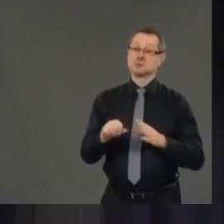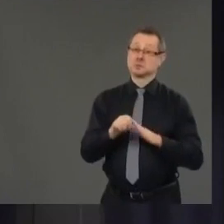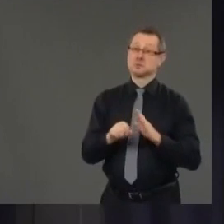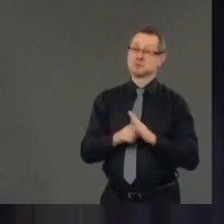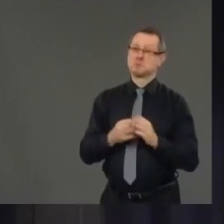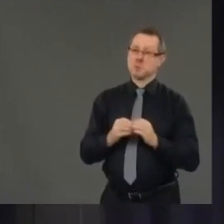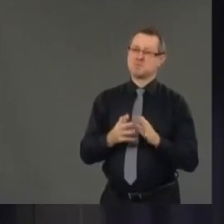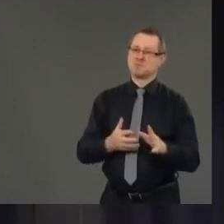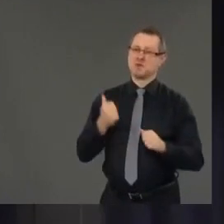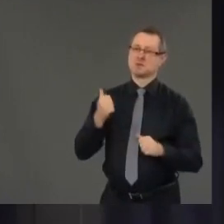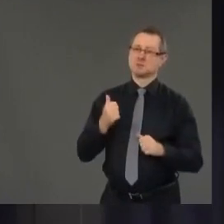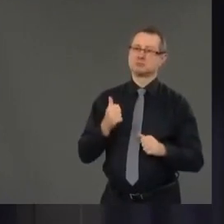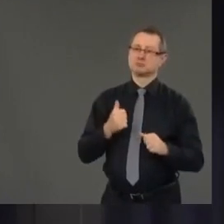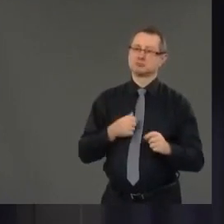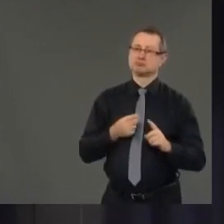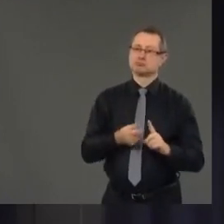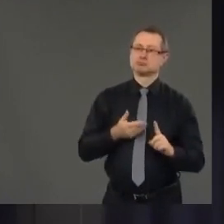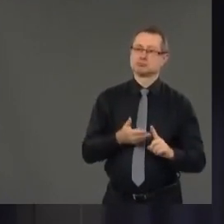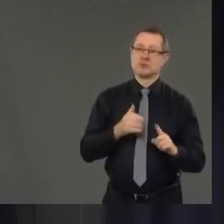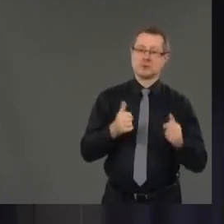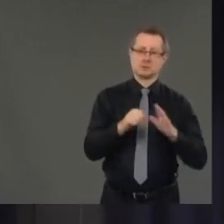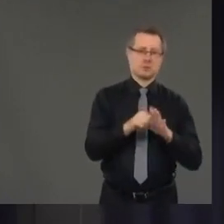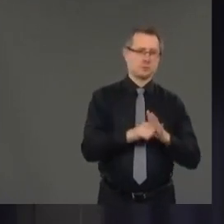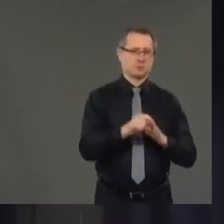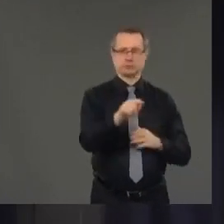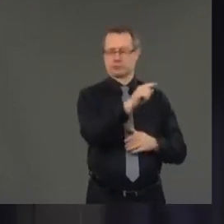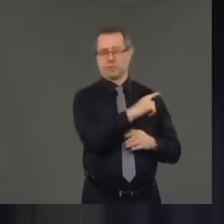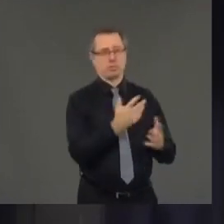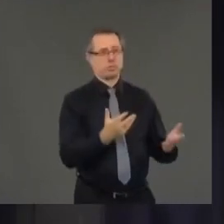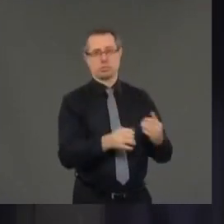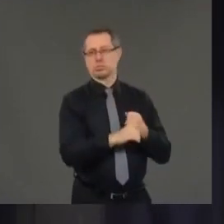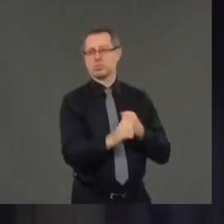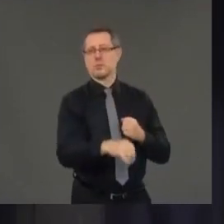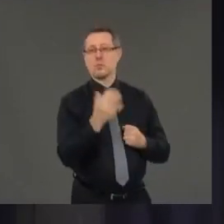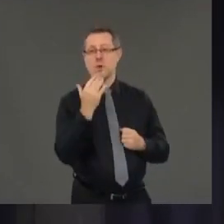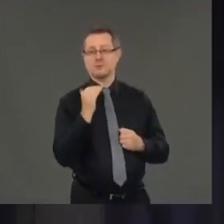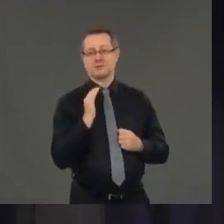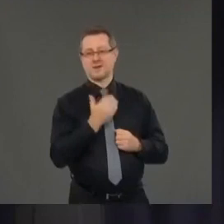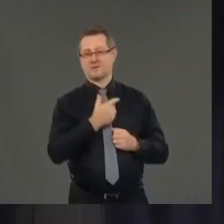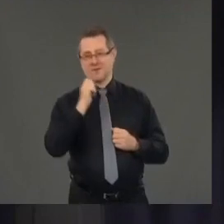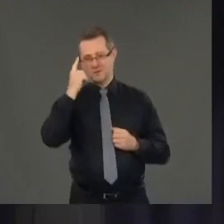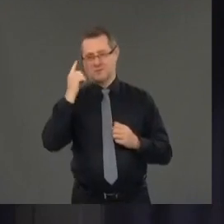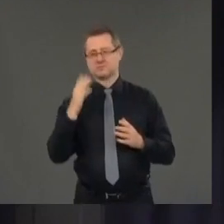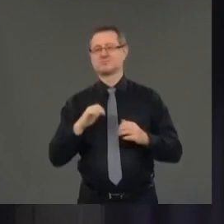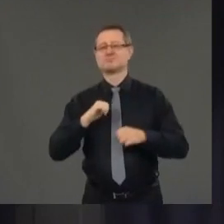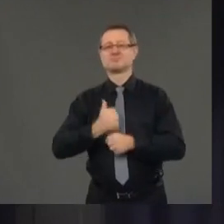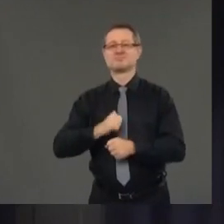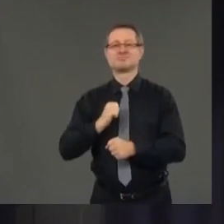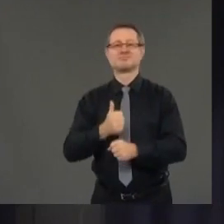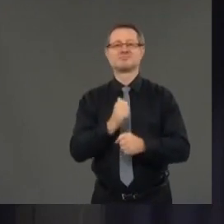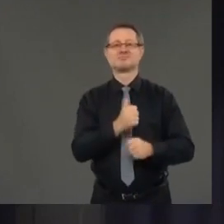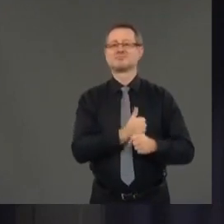IS NOT DENIABLE, THE MAJORITY OF TESTING IN NEW YORK IS HAPPENING